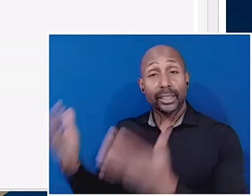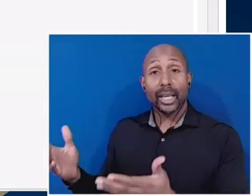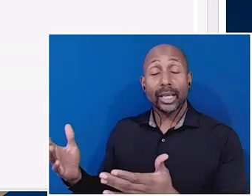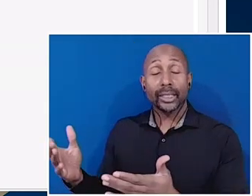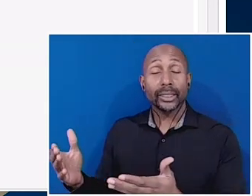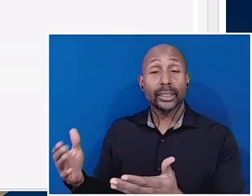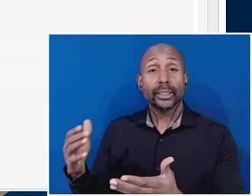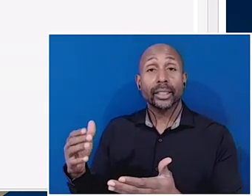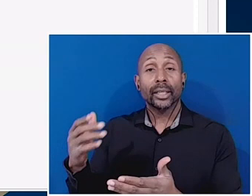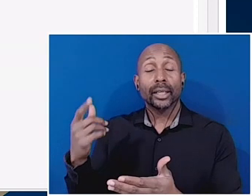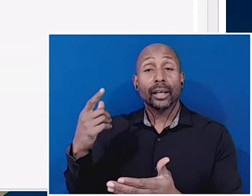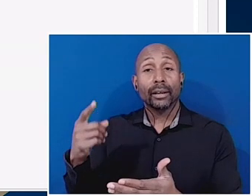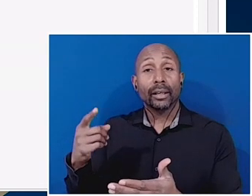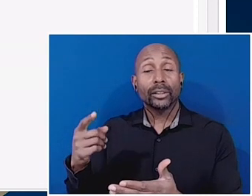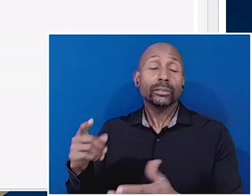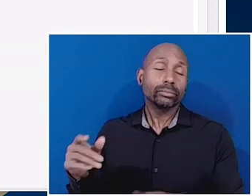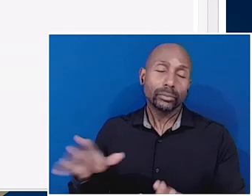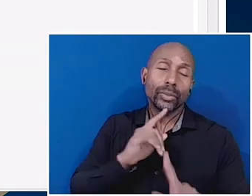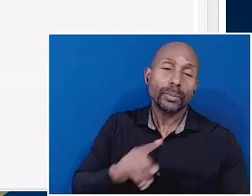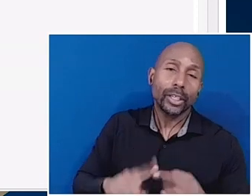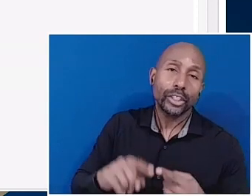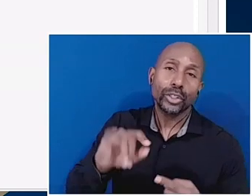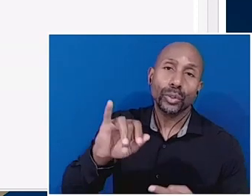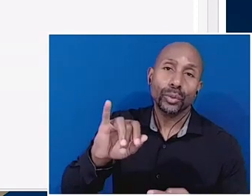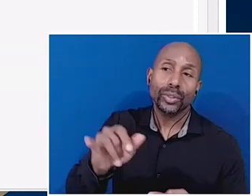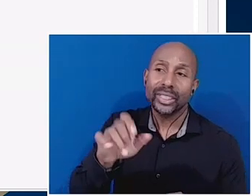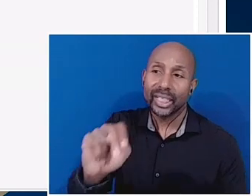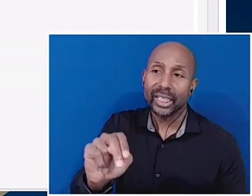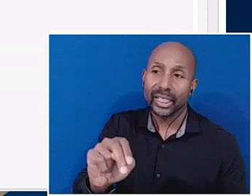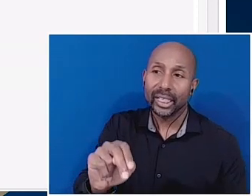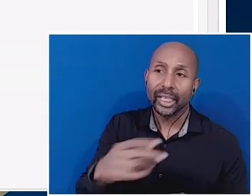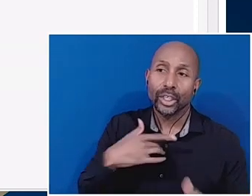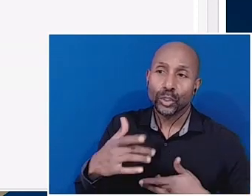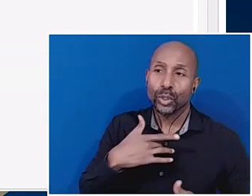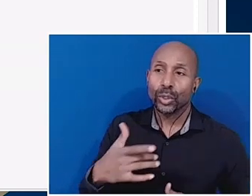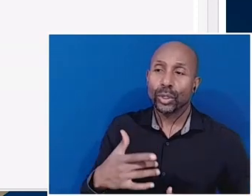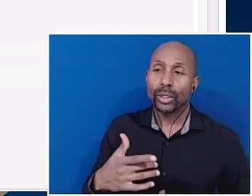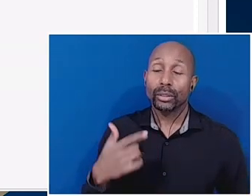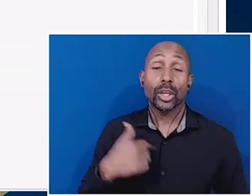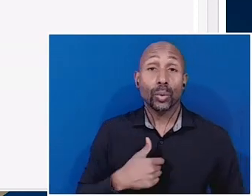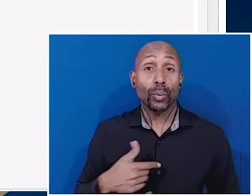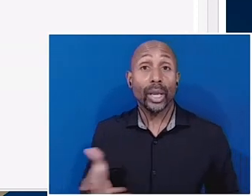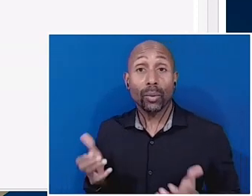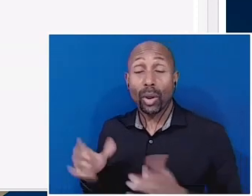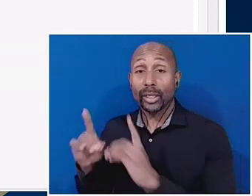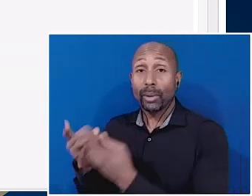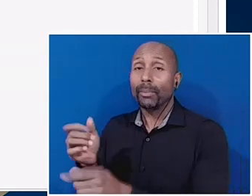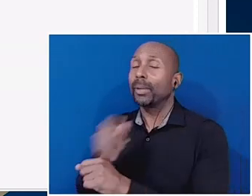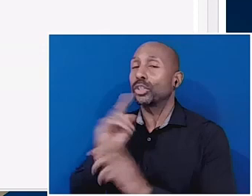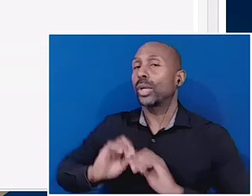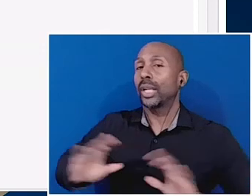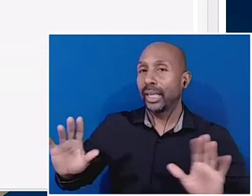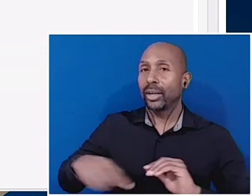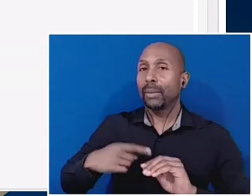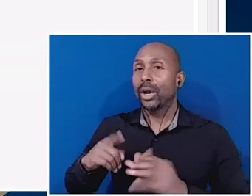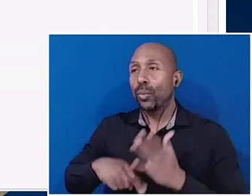Jillian's concern, which is we are urging the Department to be clear about its expectations.